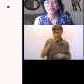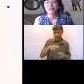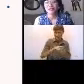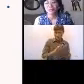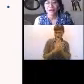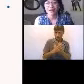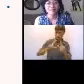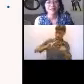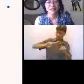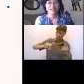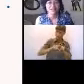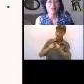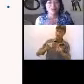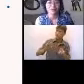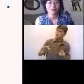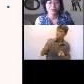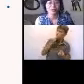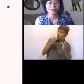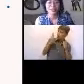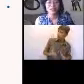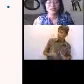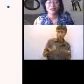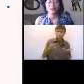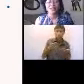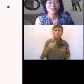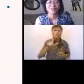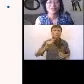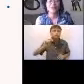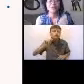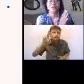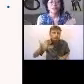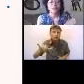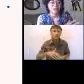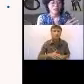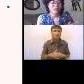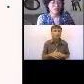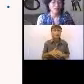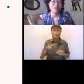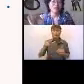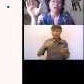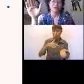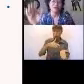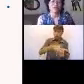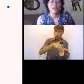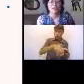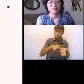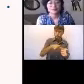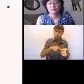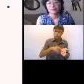try and that's how your organization will develop that emergent strategy.